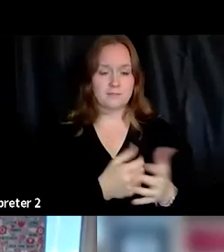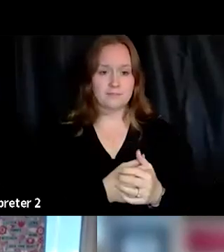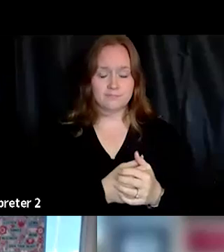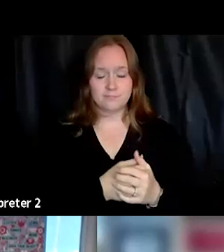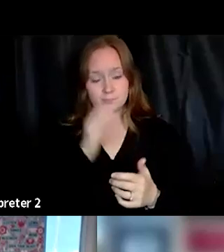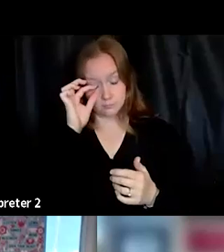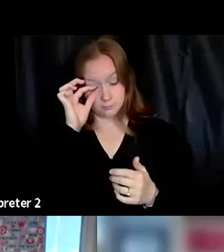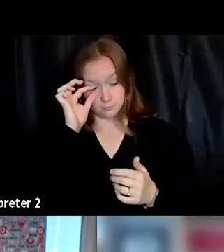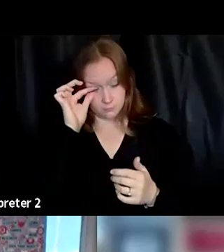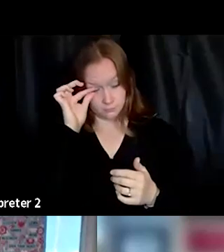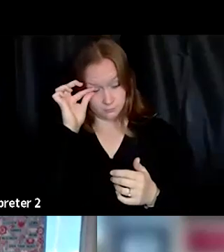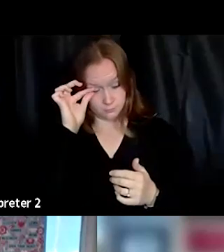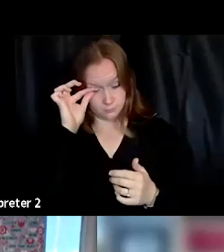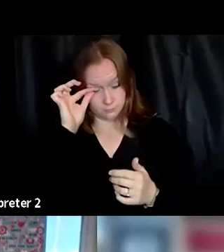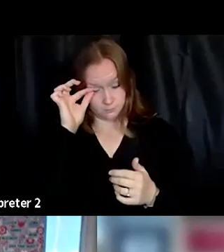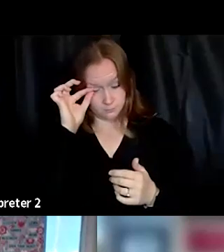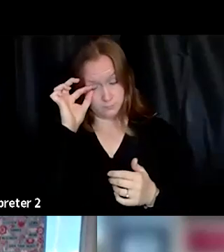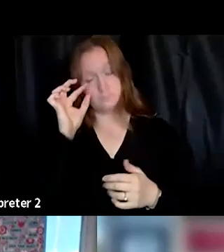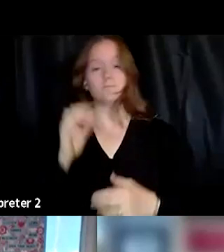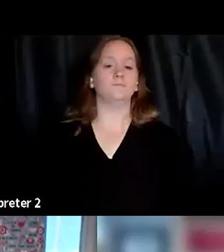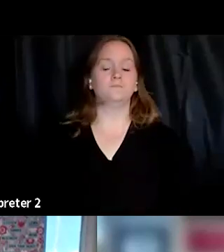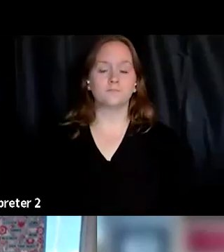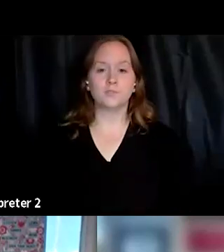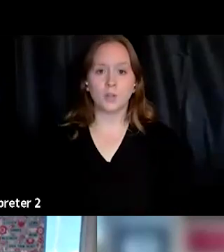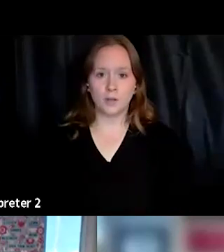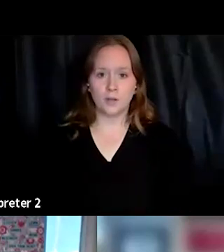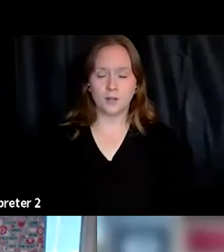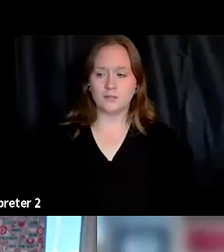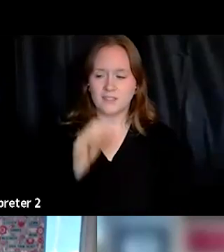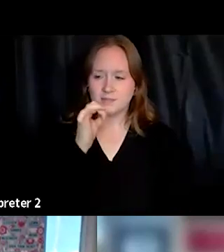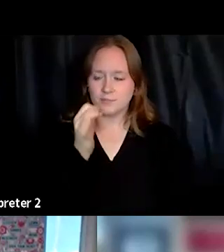So I can't comprehend what the justification could be